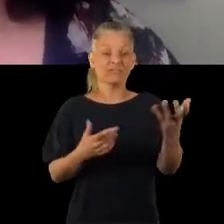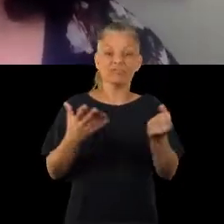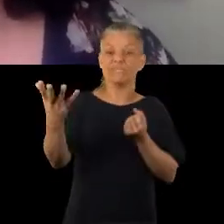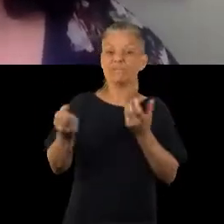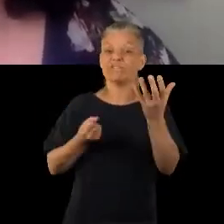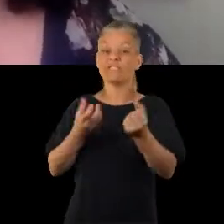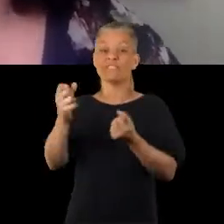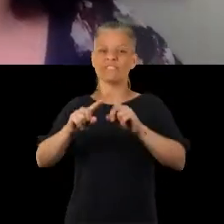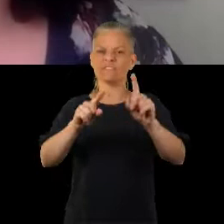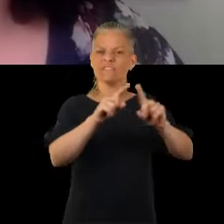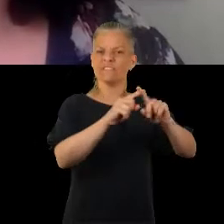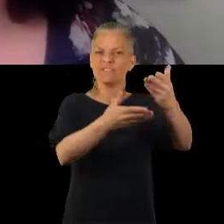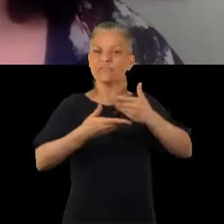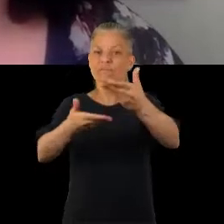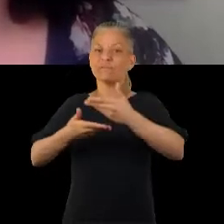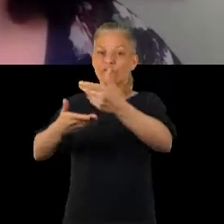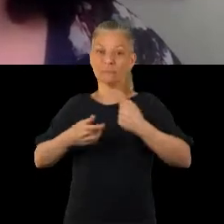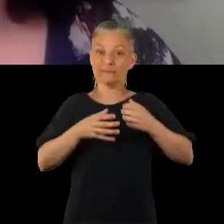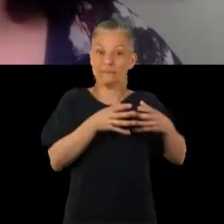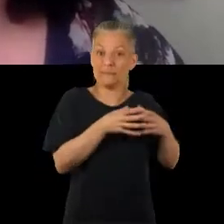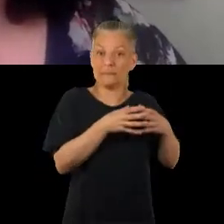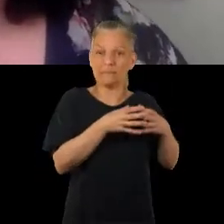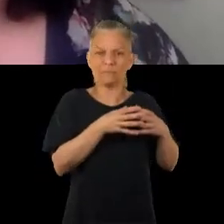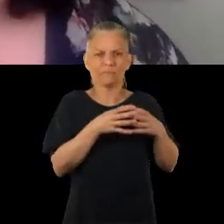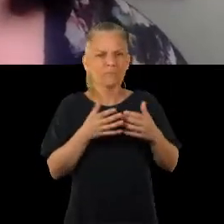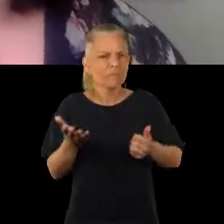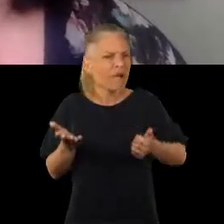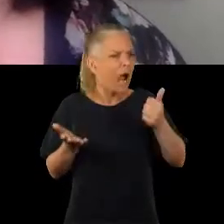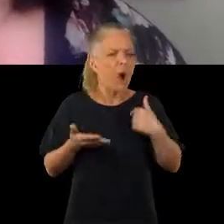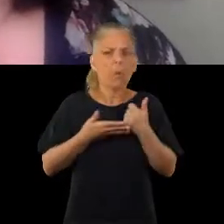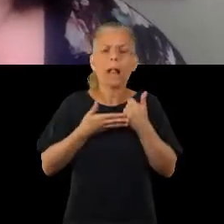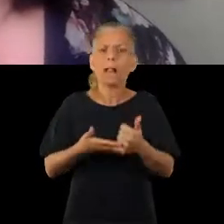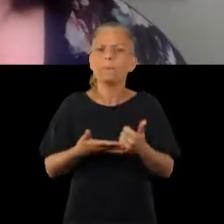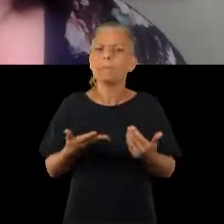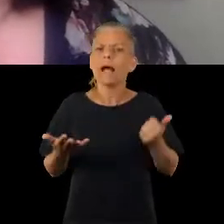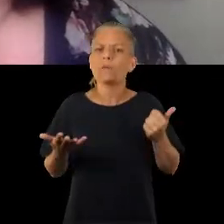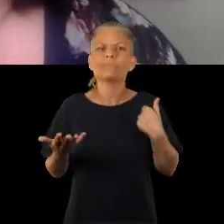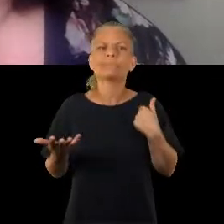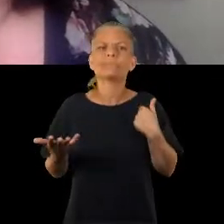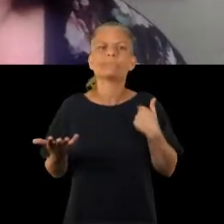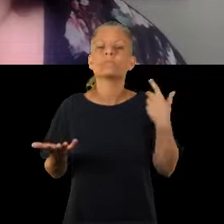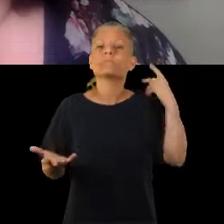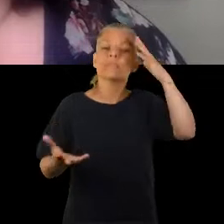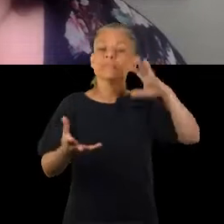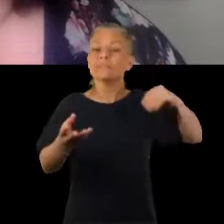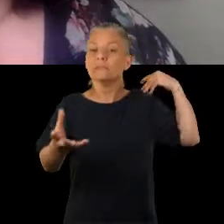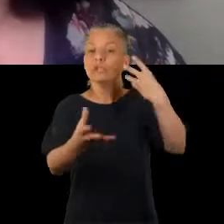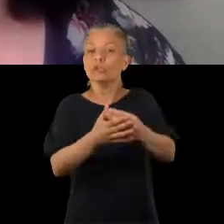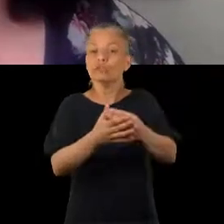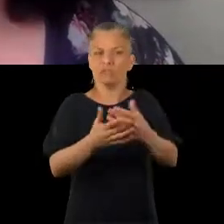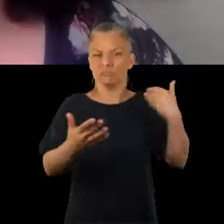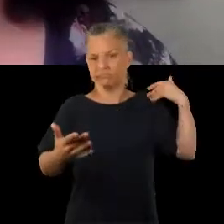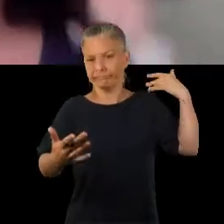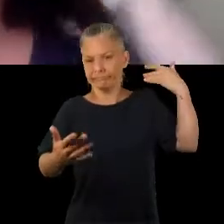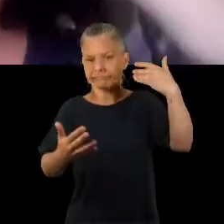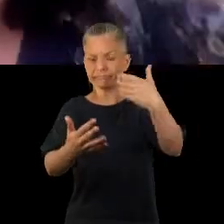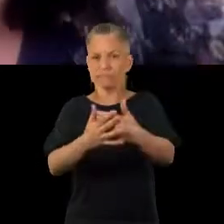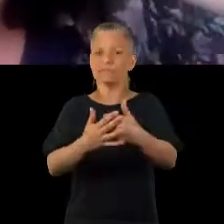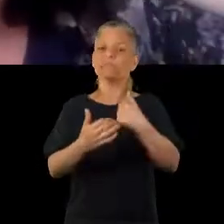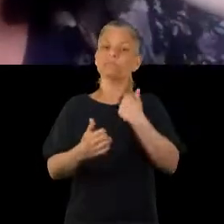a really, quite helpful experience a lot of the time. I was diagnosed with severe mental